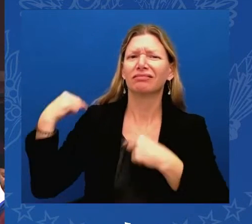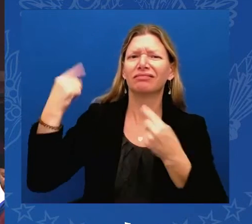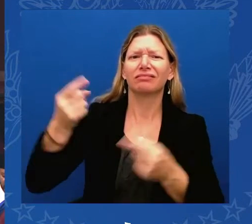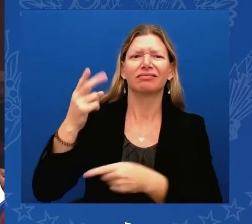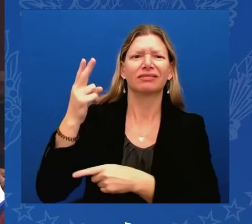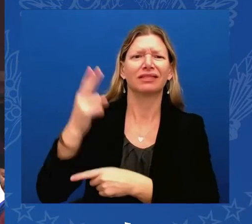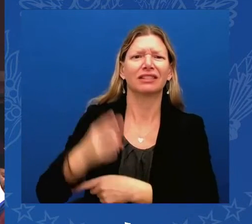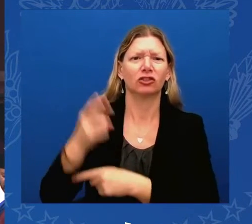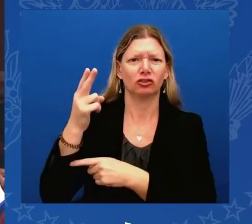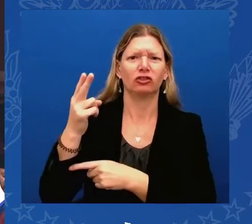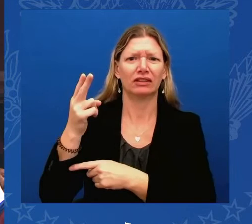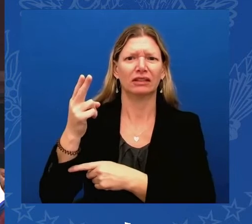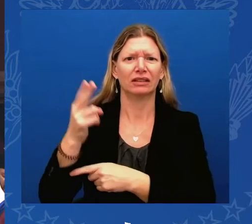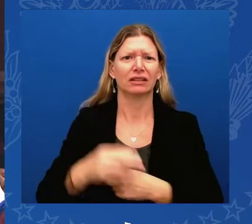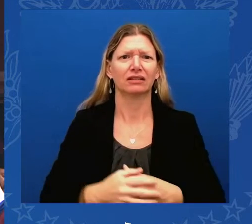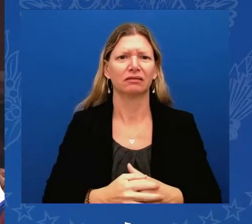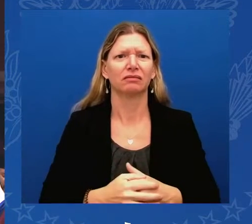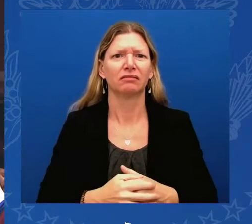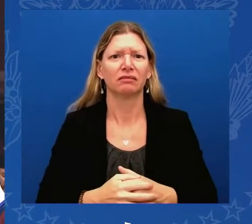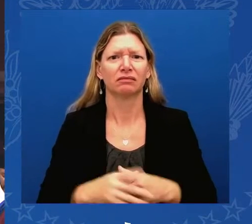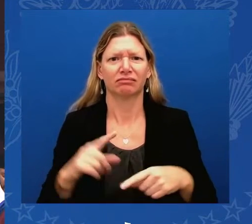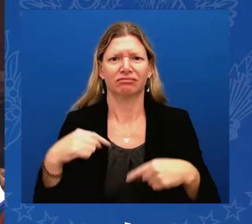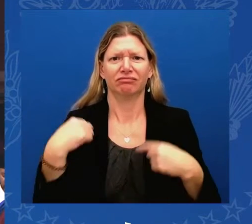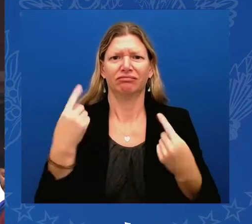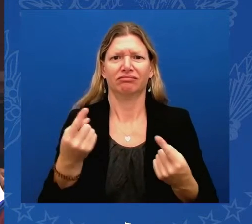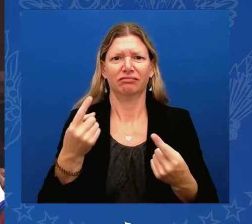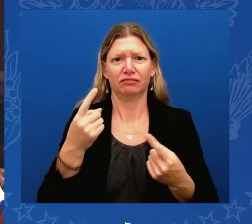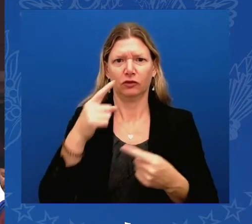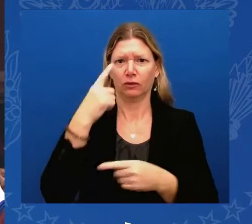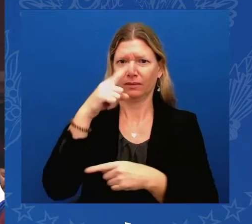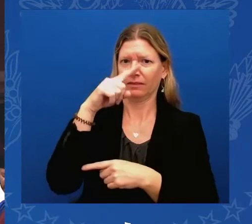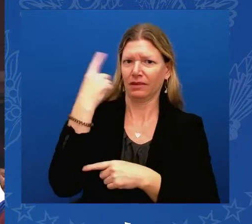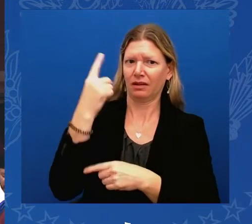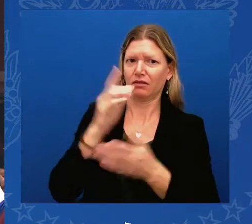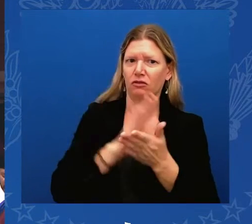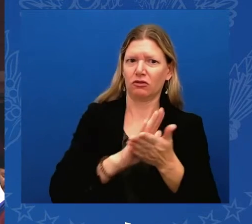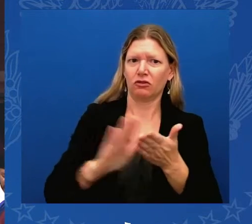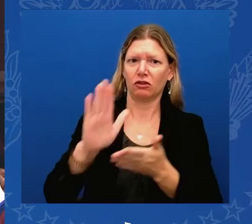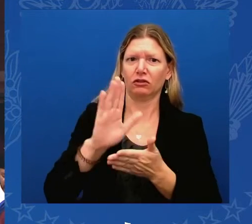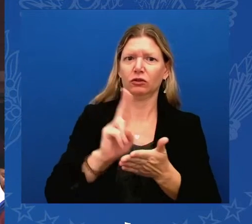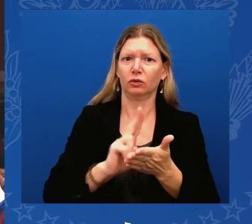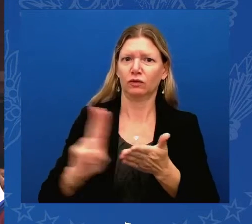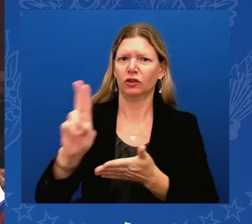has invested more in our institutions than the Biden administration has.